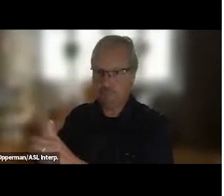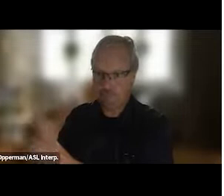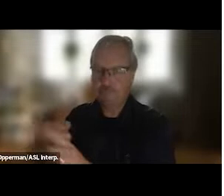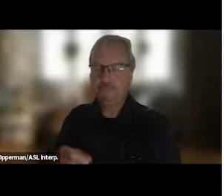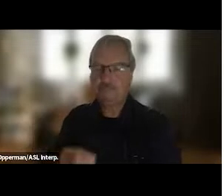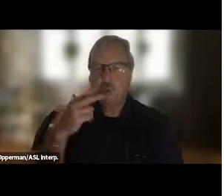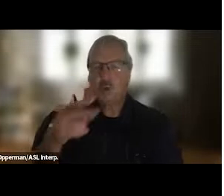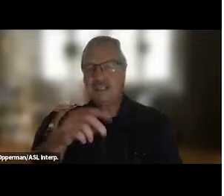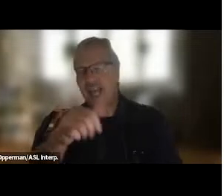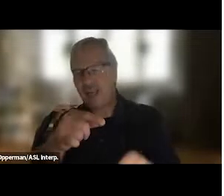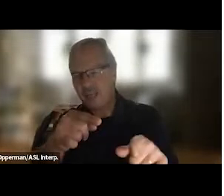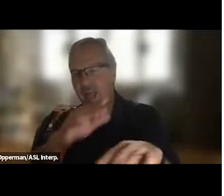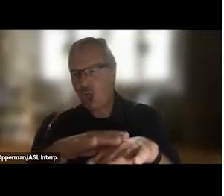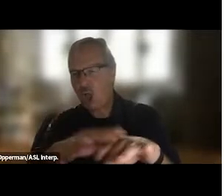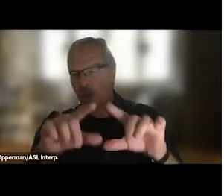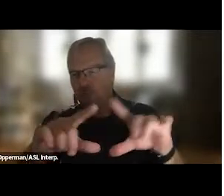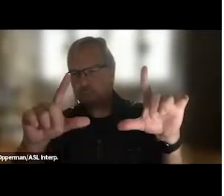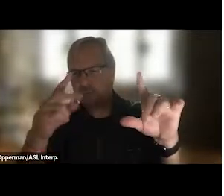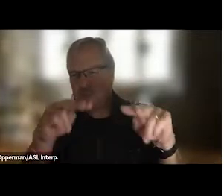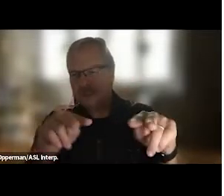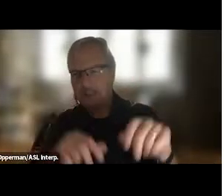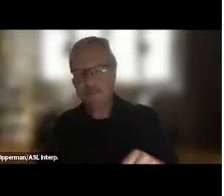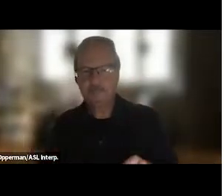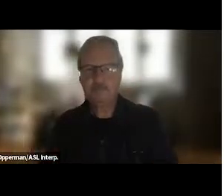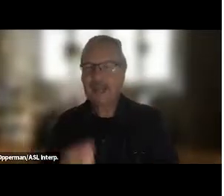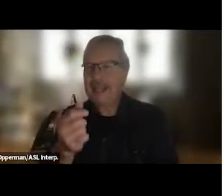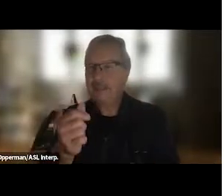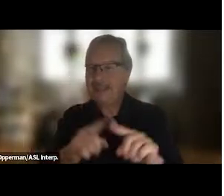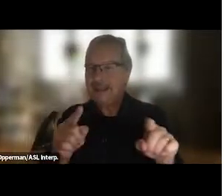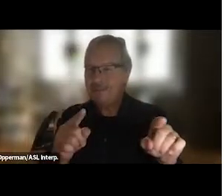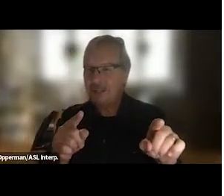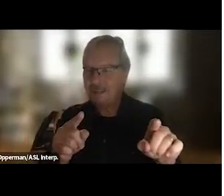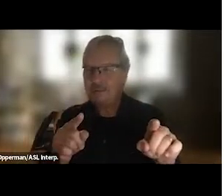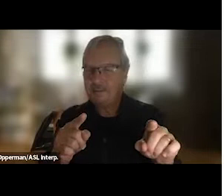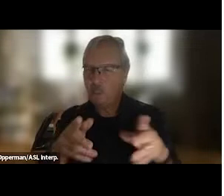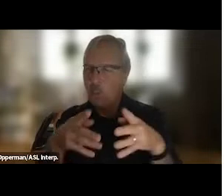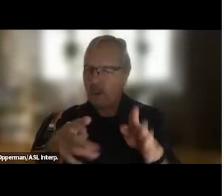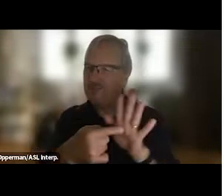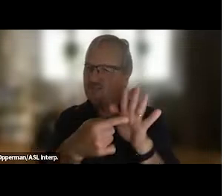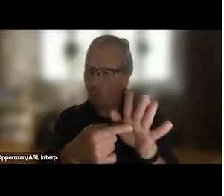Let me show this in a little bit of a different format. I will, by the way,